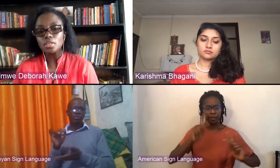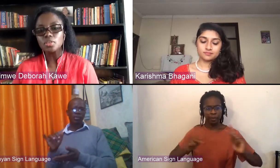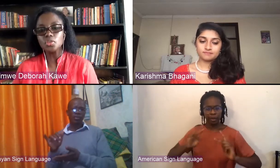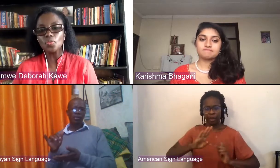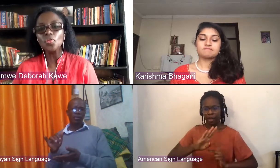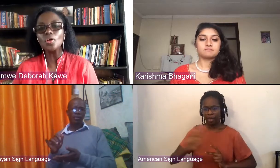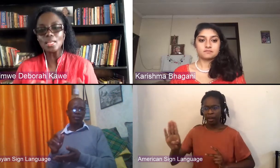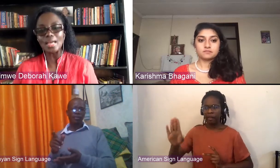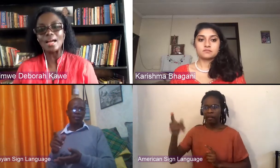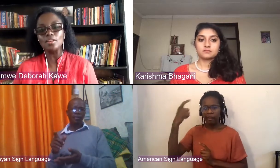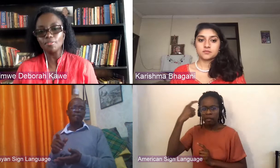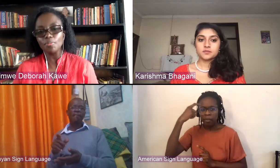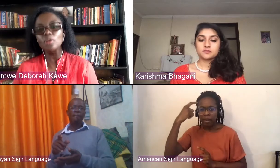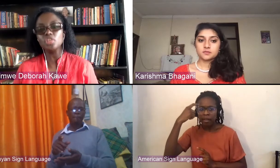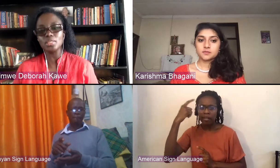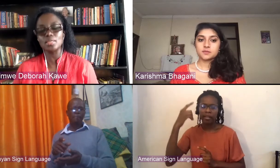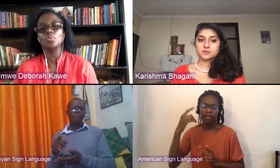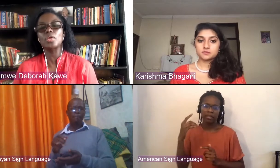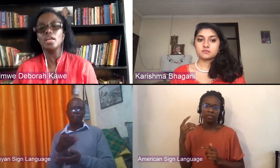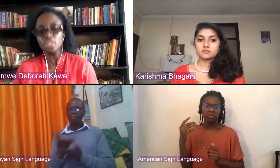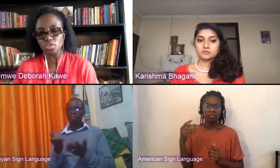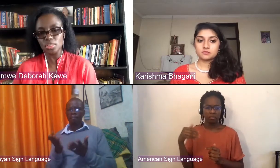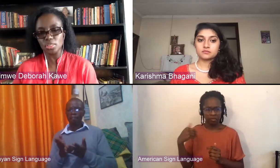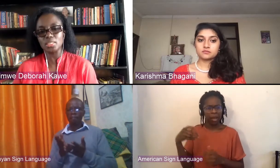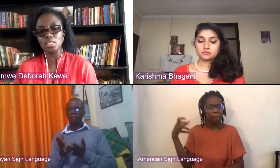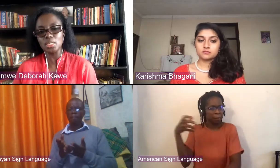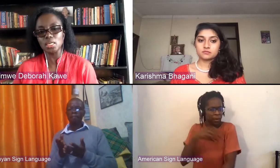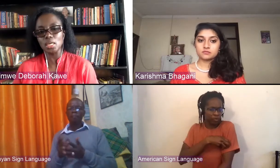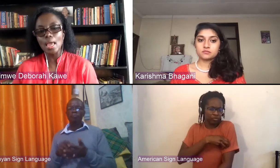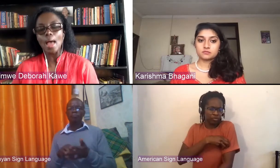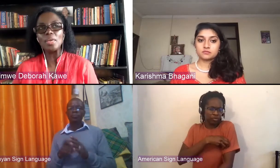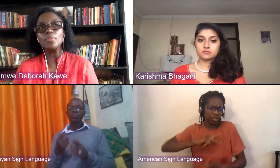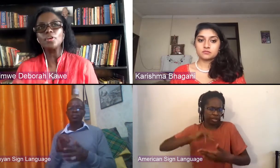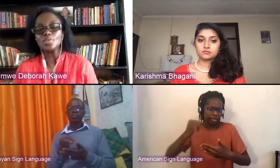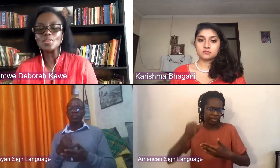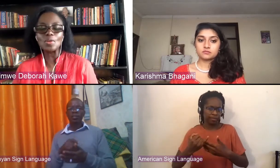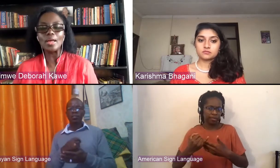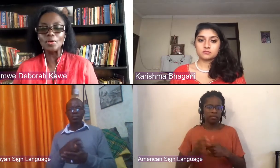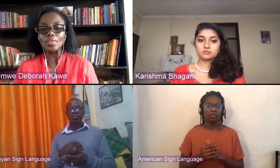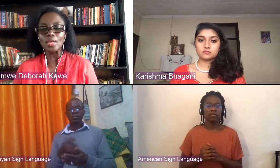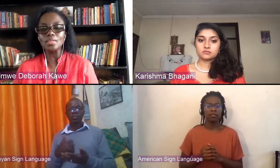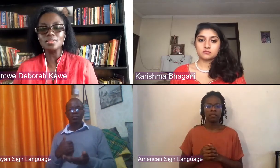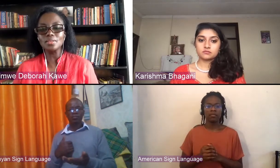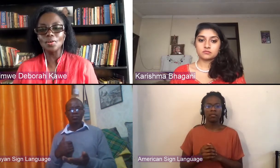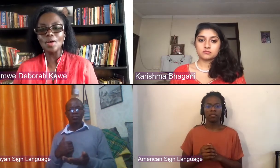So those are the kind of projects that we are interested in. I mean, because also I know that, you know